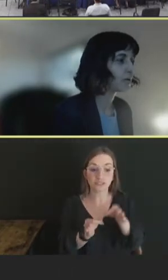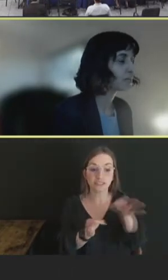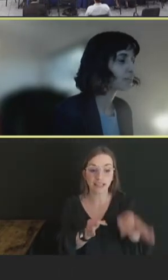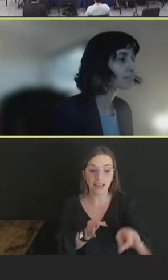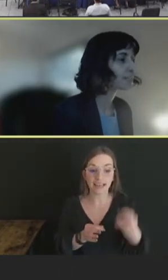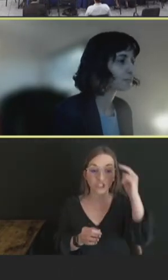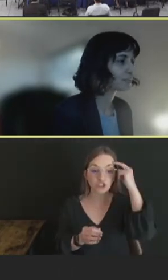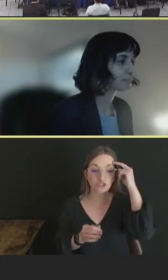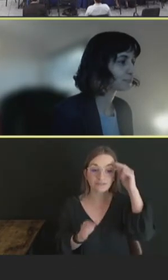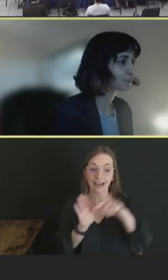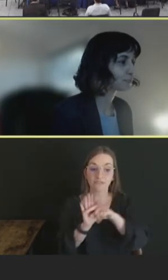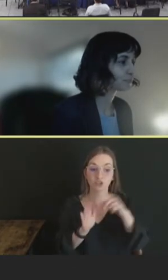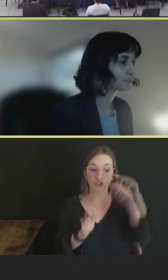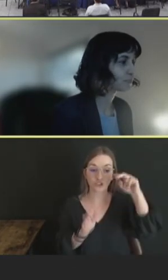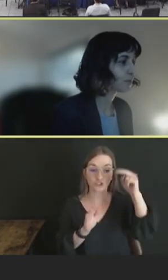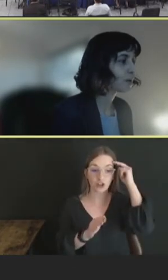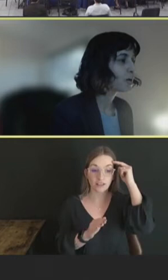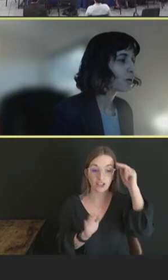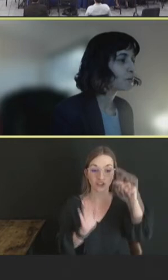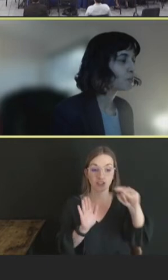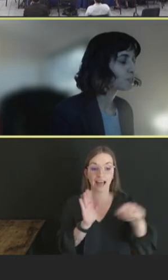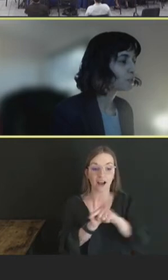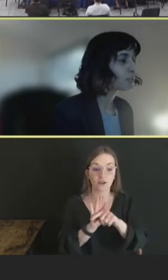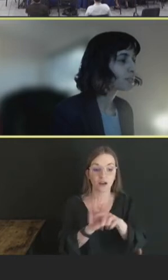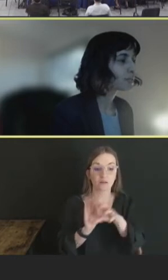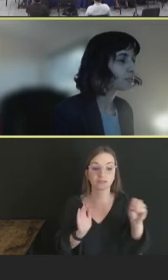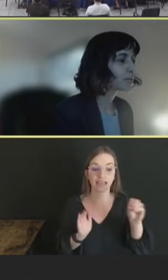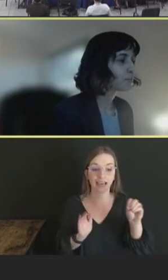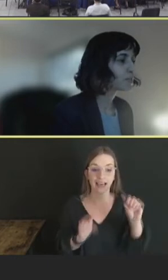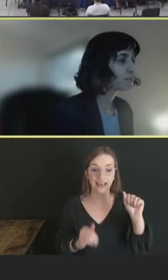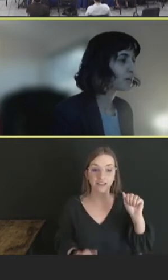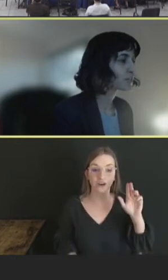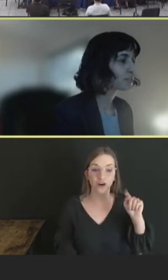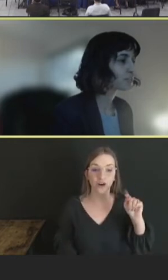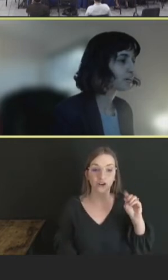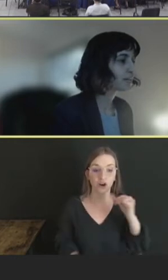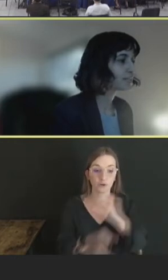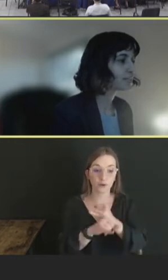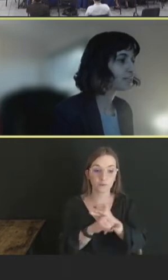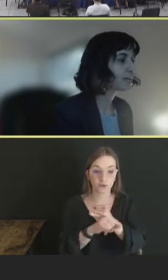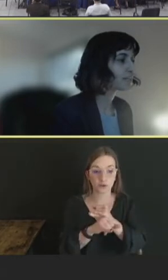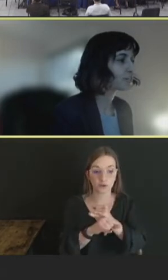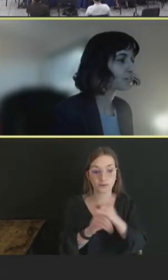Next slide, please. Multiple clinical and epidemiological studies indicate that